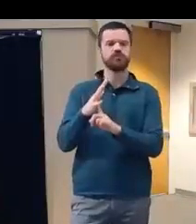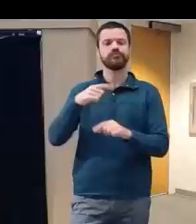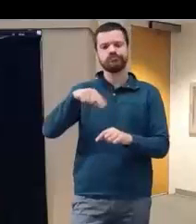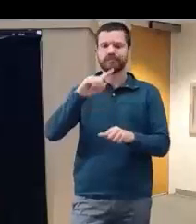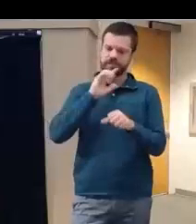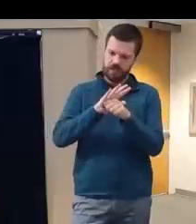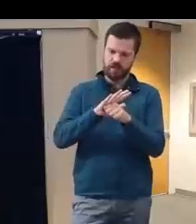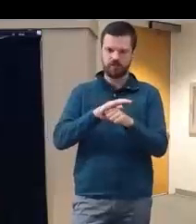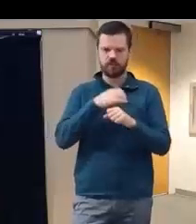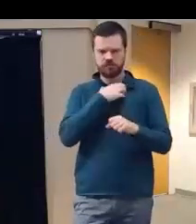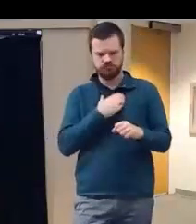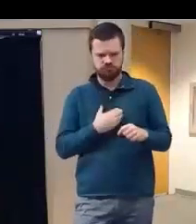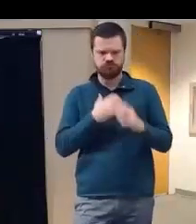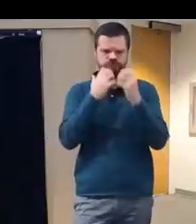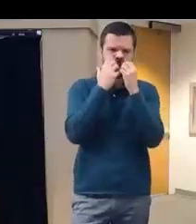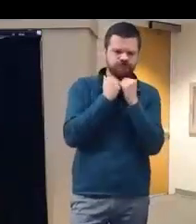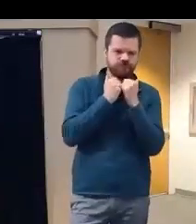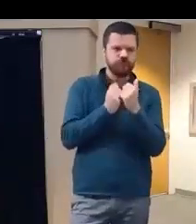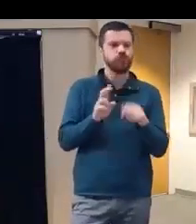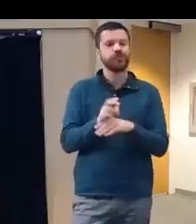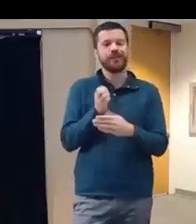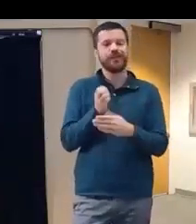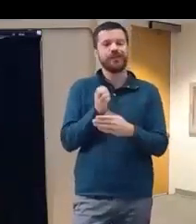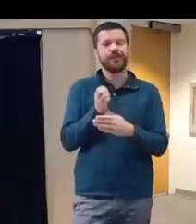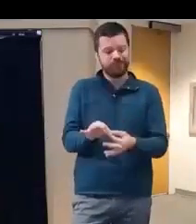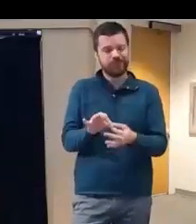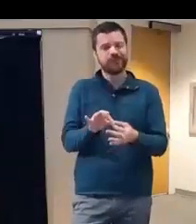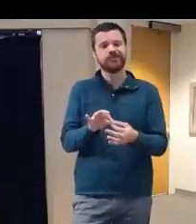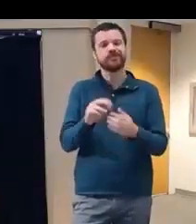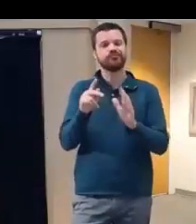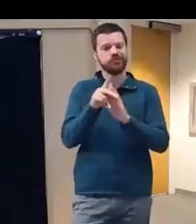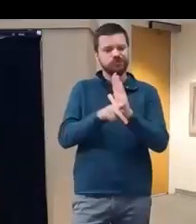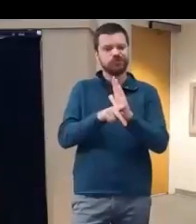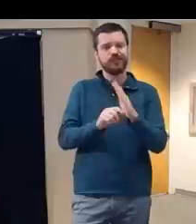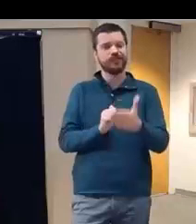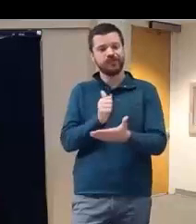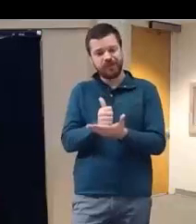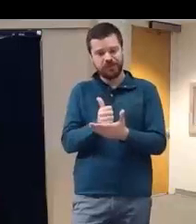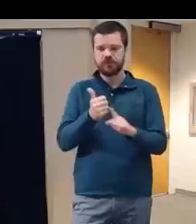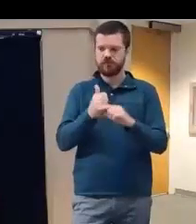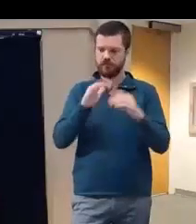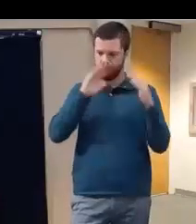compassionate who use evidence-based principles and interventions who are Equity oriented and who